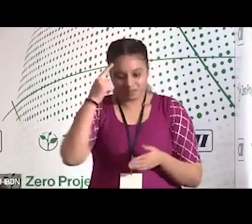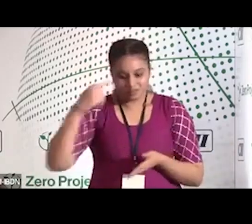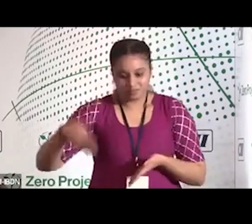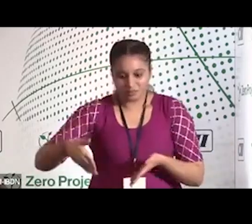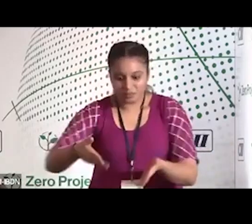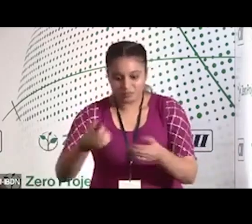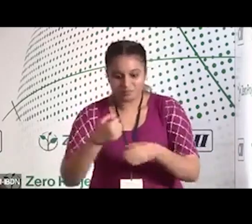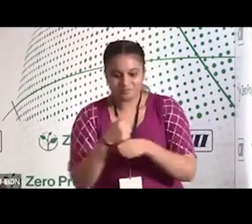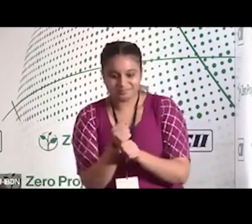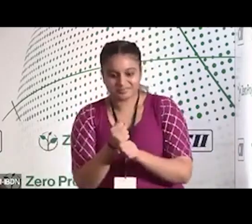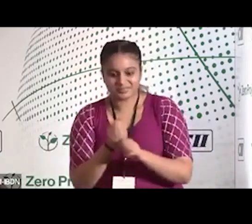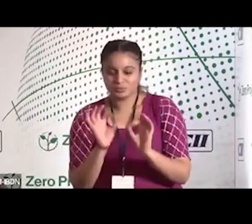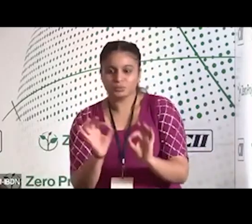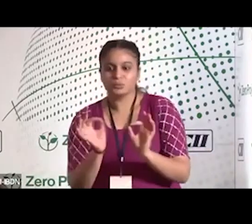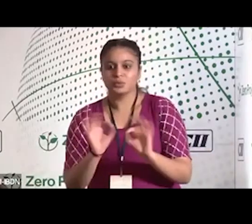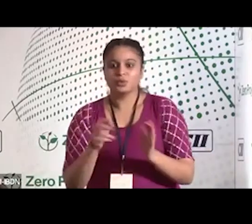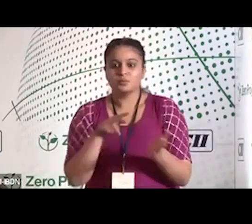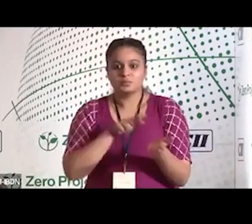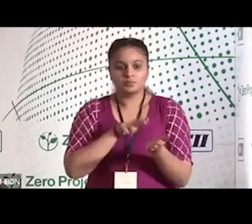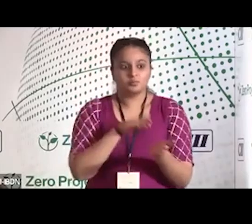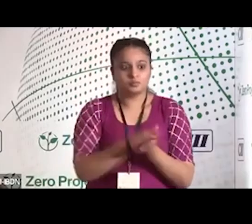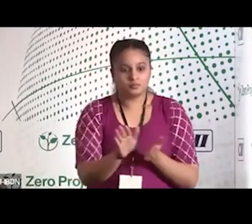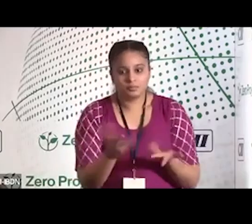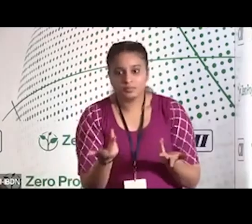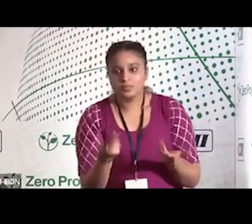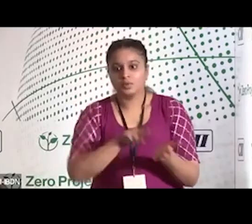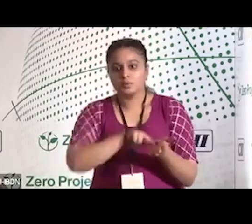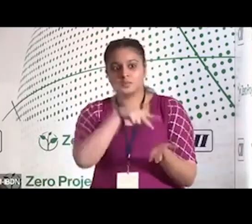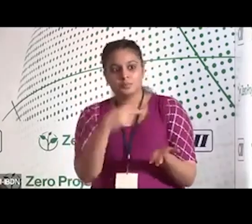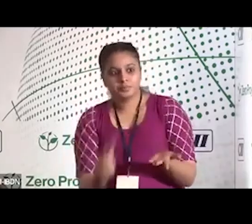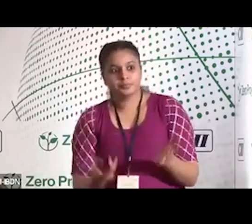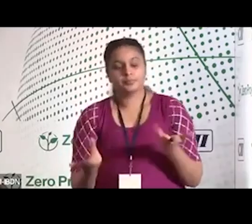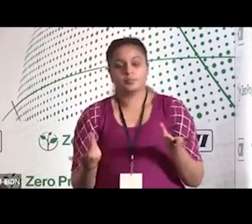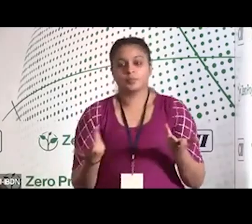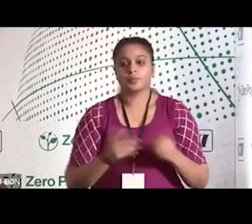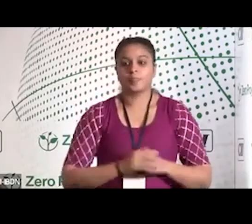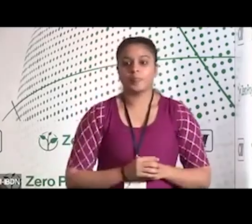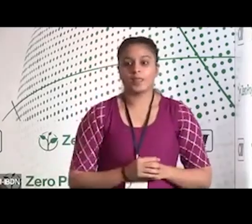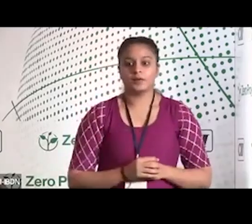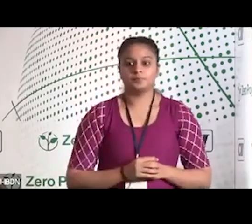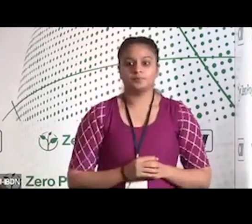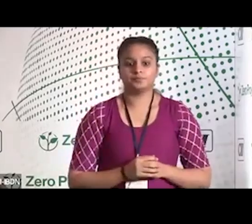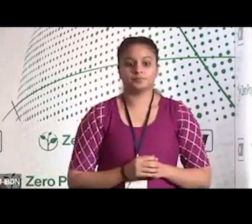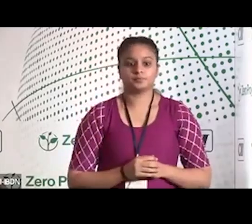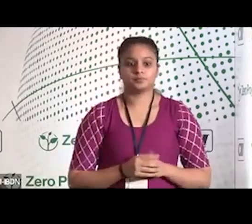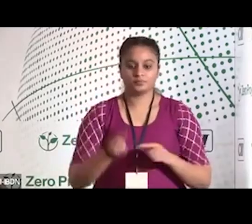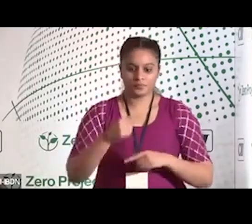She would sometimes slip. And the fact that she had a disability was something